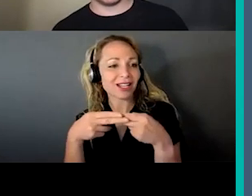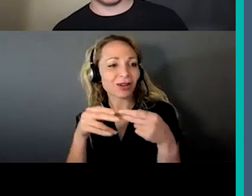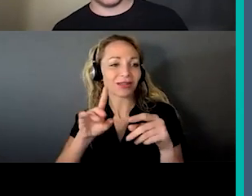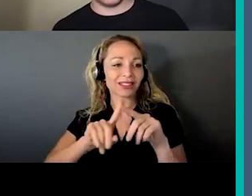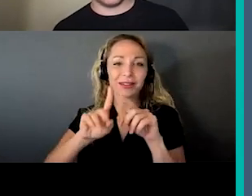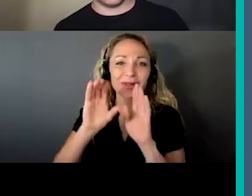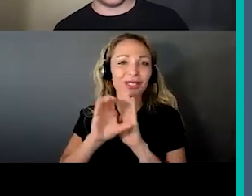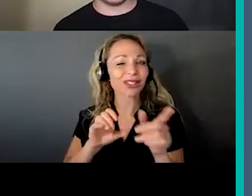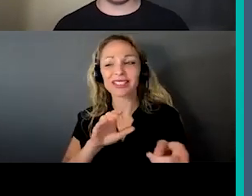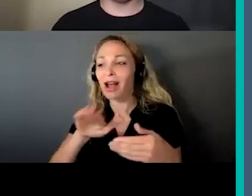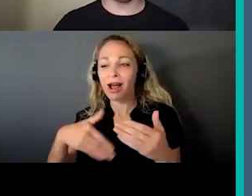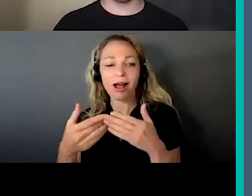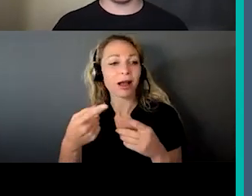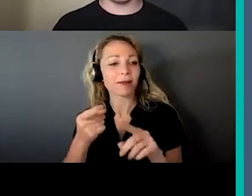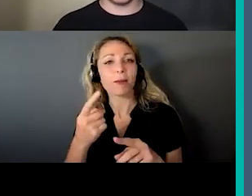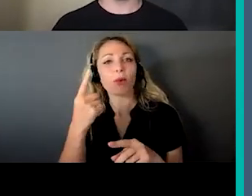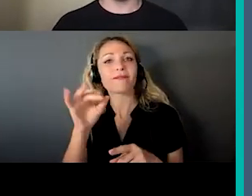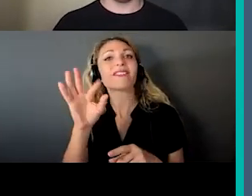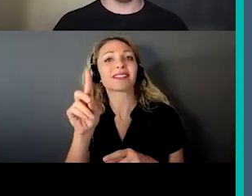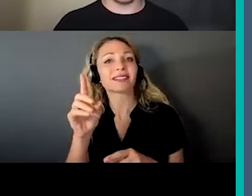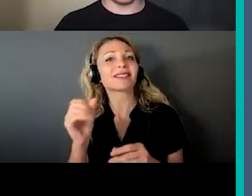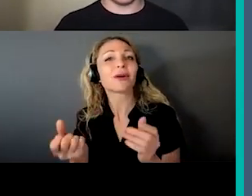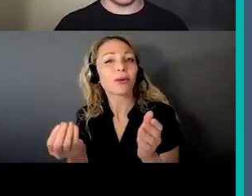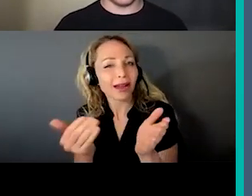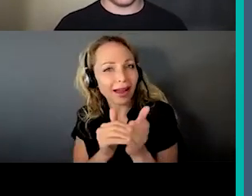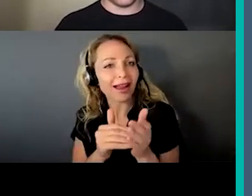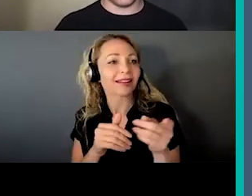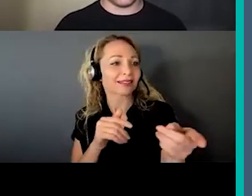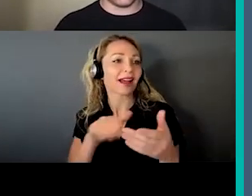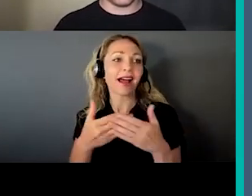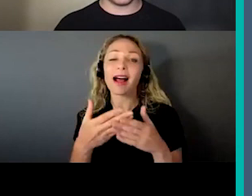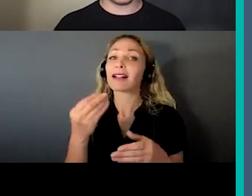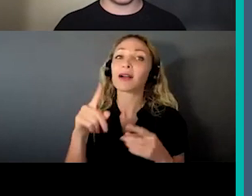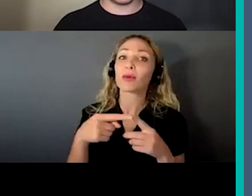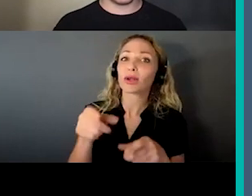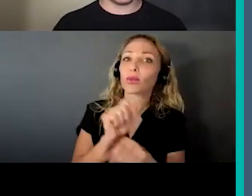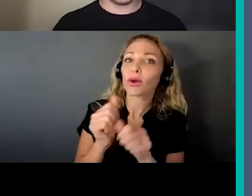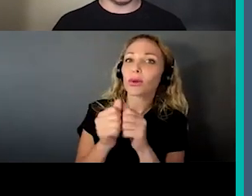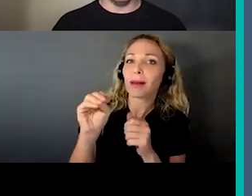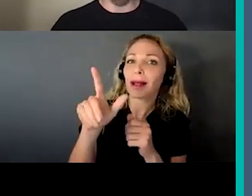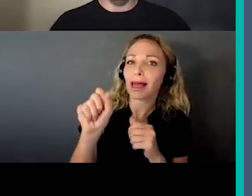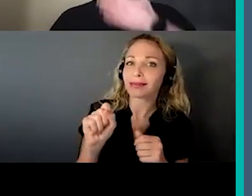THESE ARE ALL -- AND WHEN YOU START TO WORK WITH MLS, THEY HOST THE IMAGES.